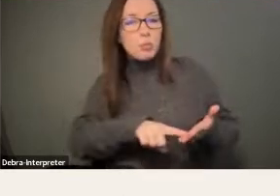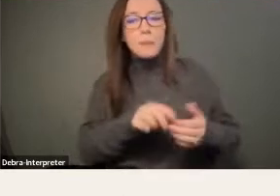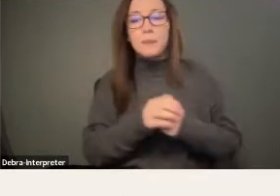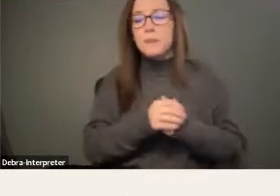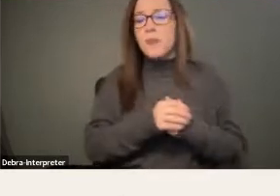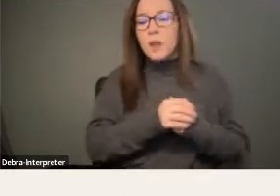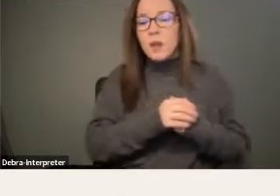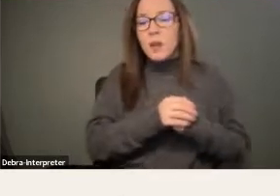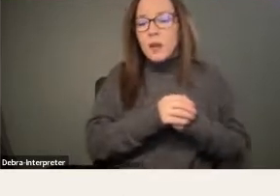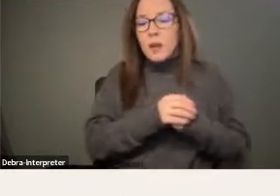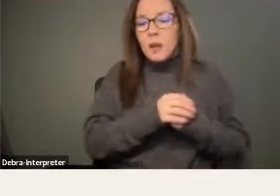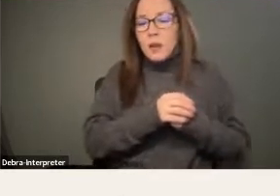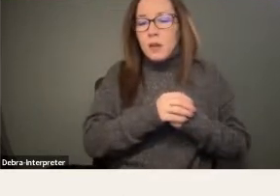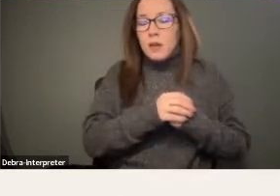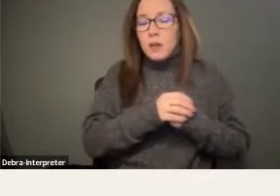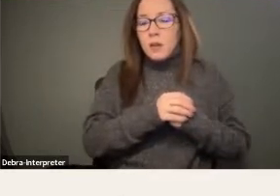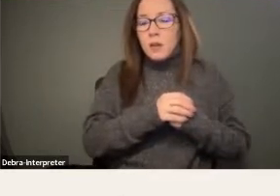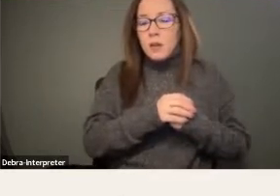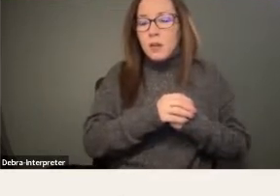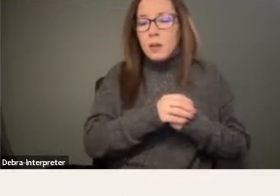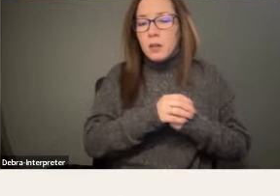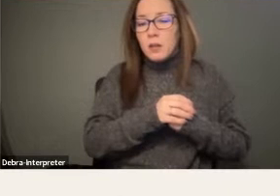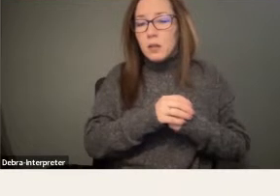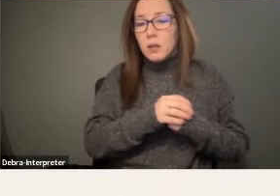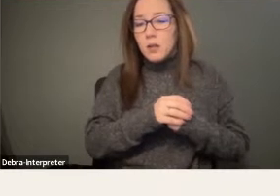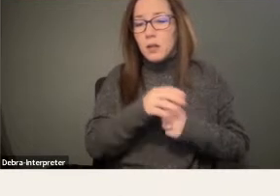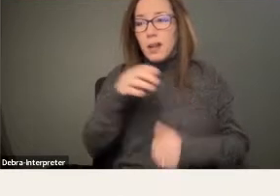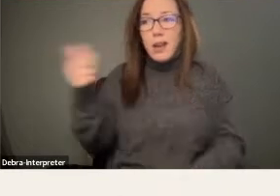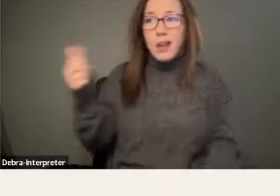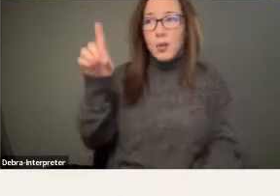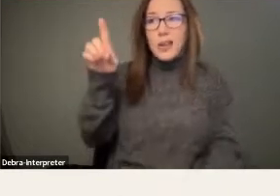research that has been funded by USDA.